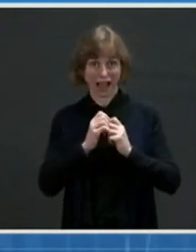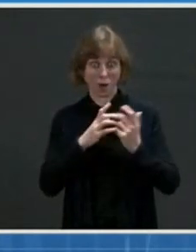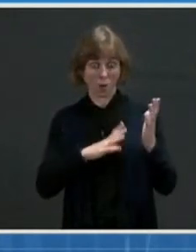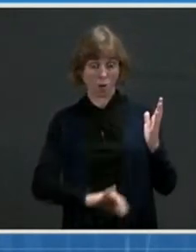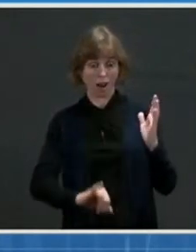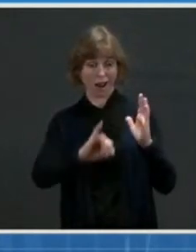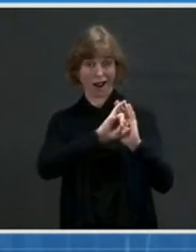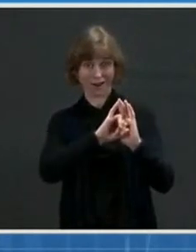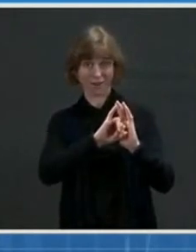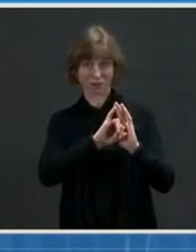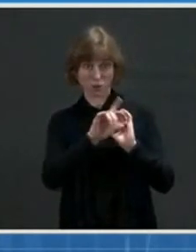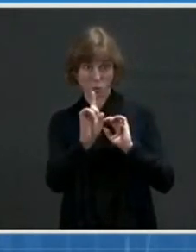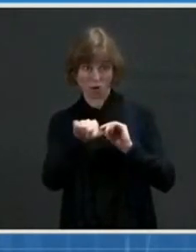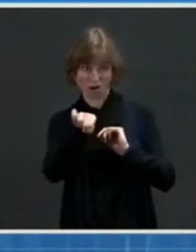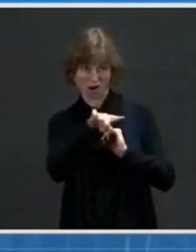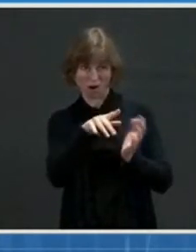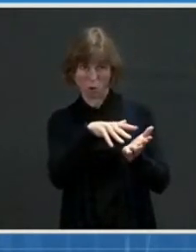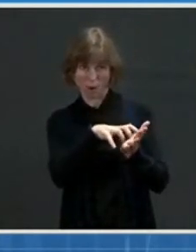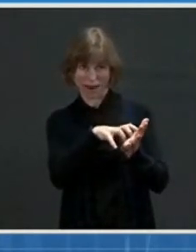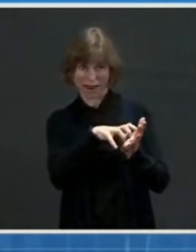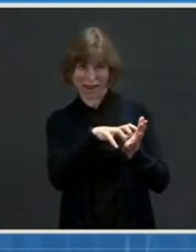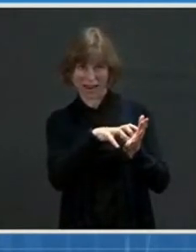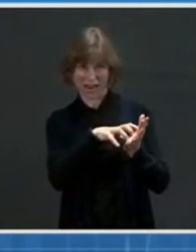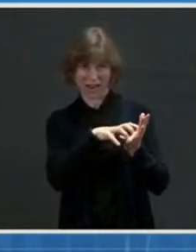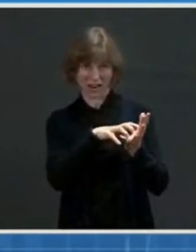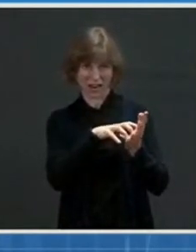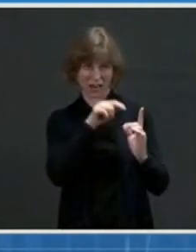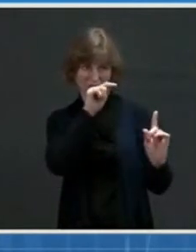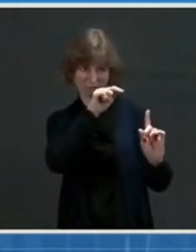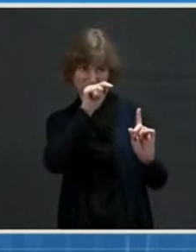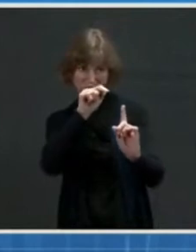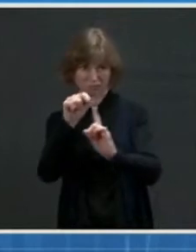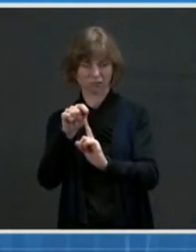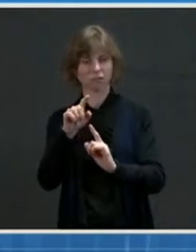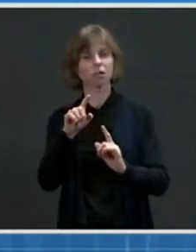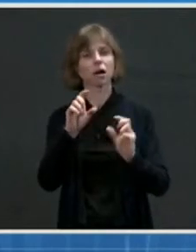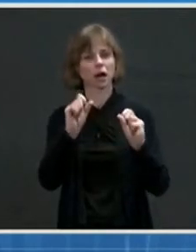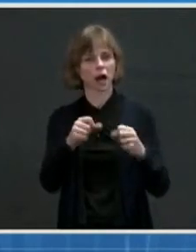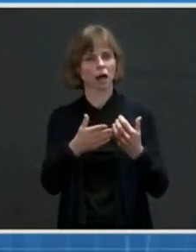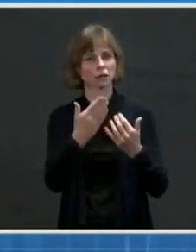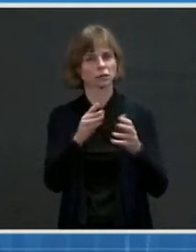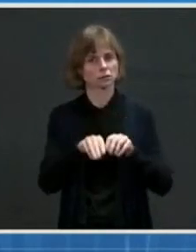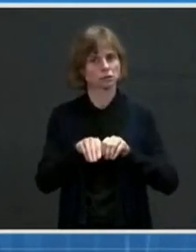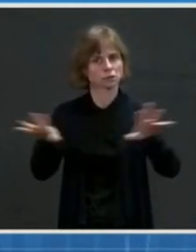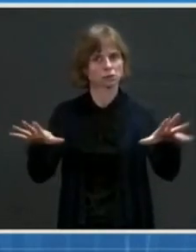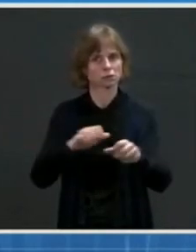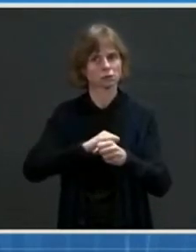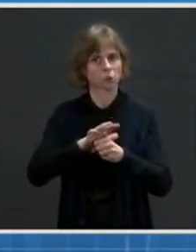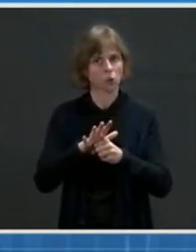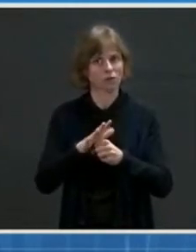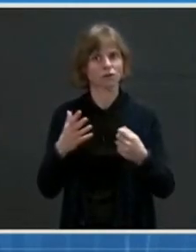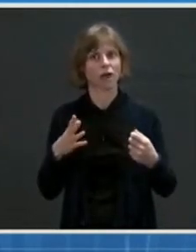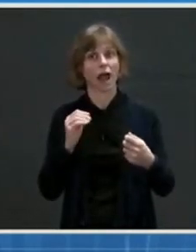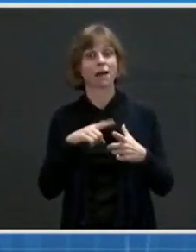THERAPEUTICS WILL BE BASED ON